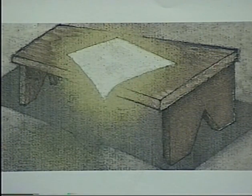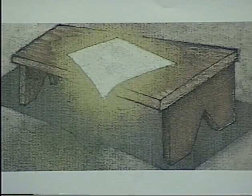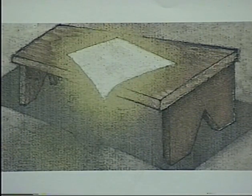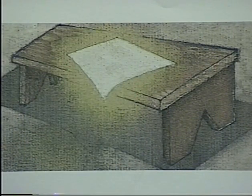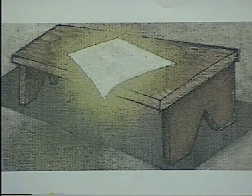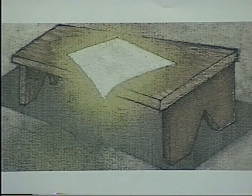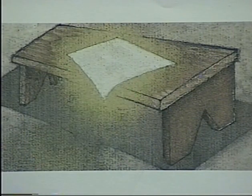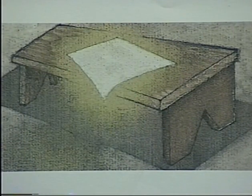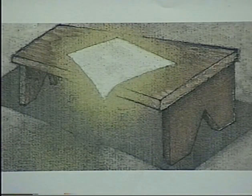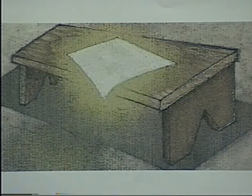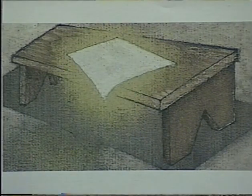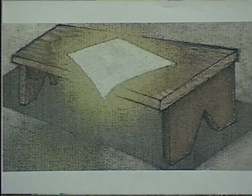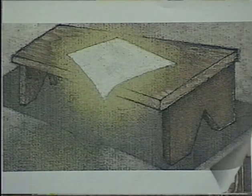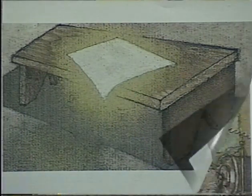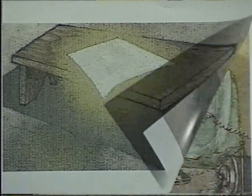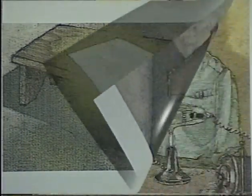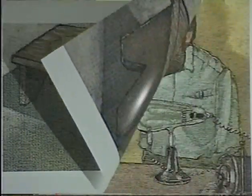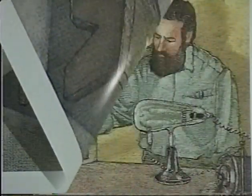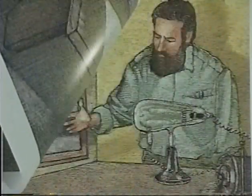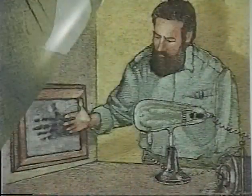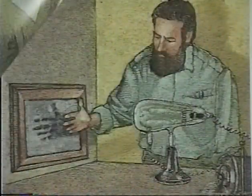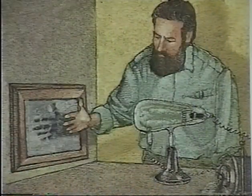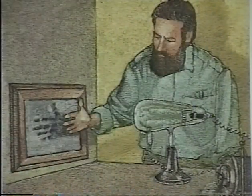he reasoned, because the tube was completely covered.